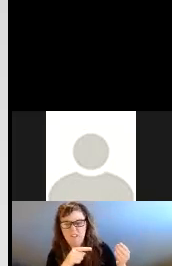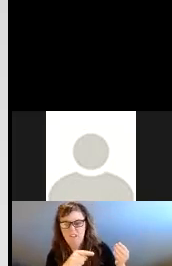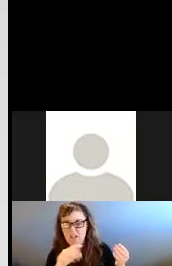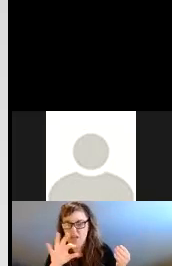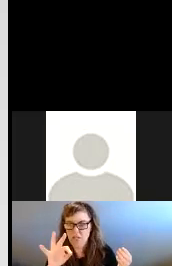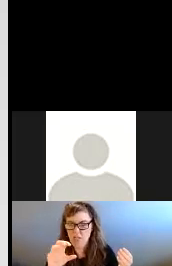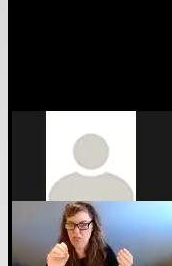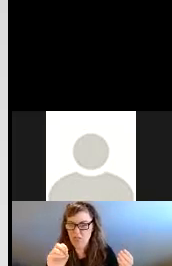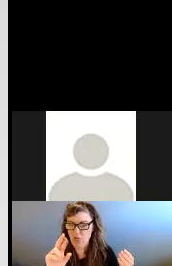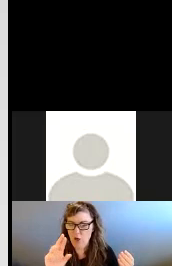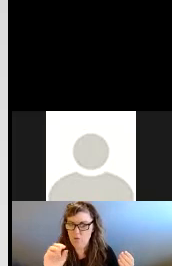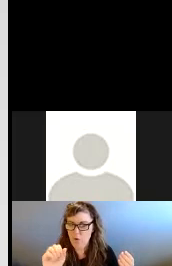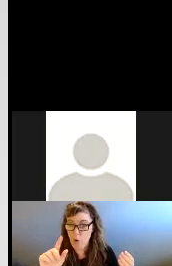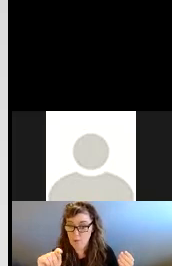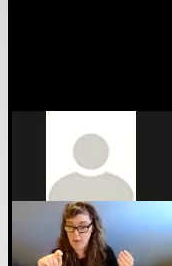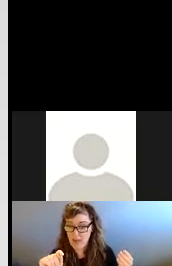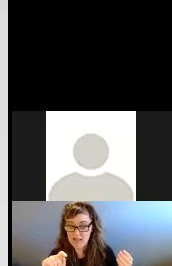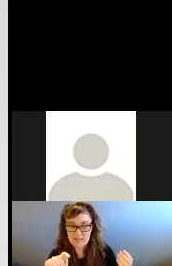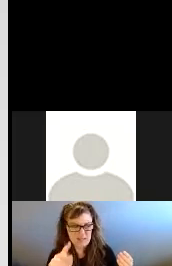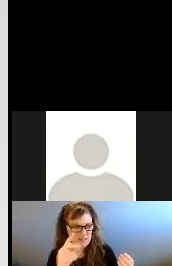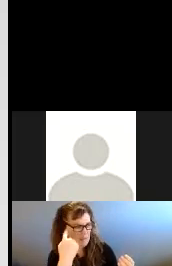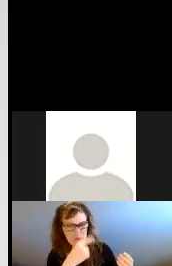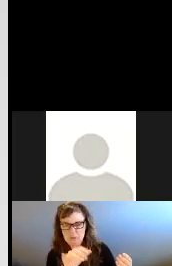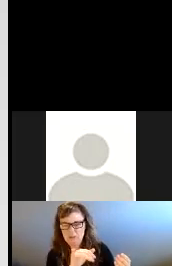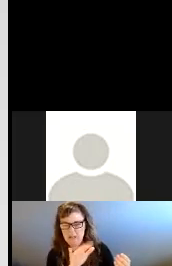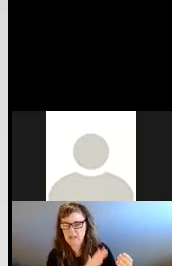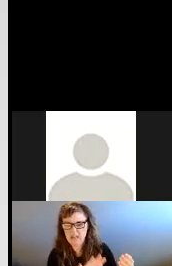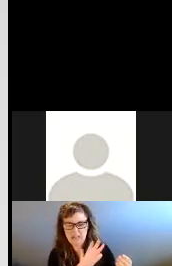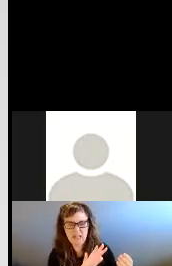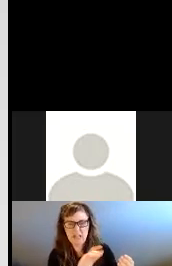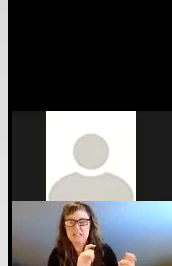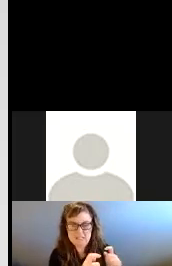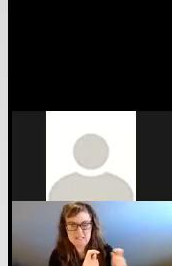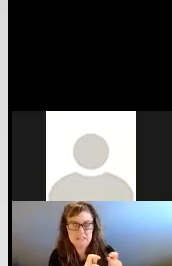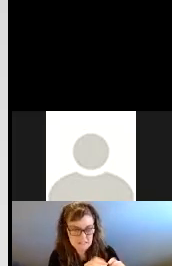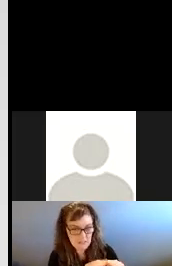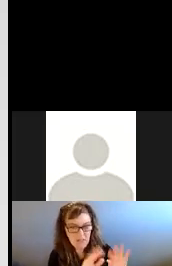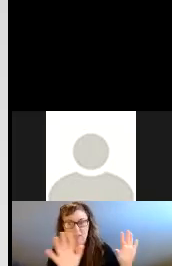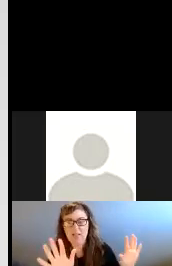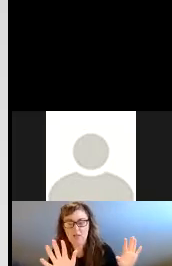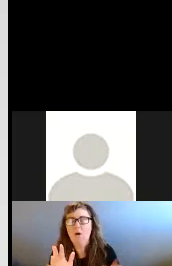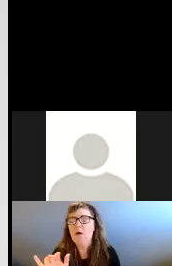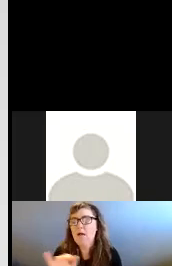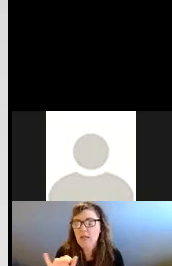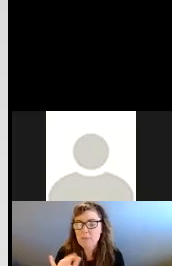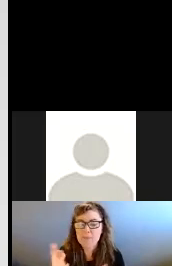BACK INTO A USABLE WAY FOR US TO GET IT INTO THE REPORT. EXAMPLE OF THIS WOULD BE THAT THEY -- SOMETIMES